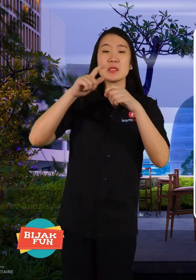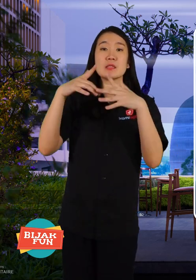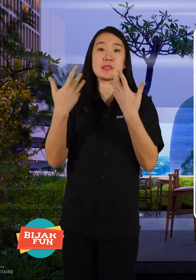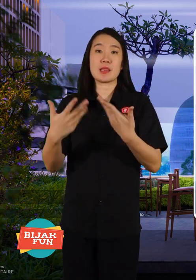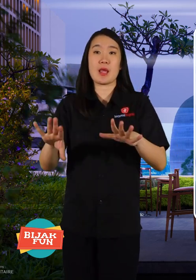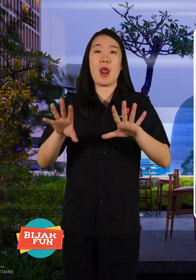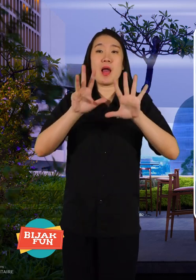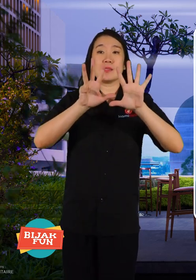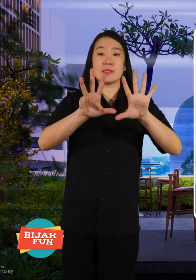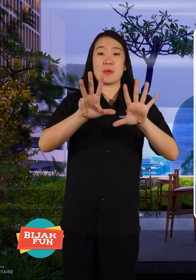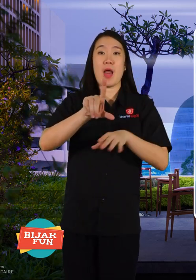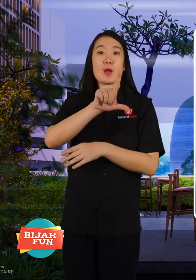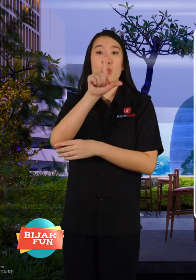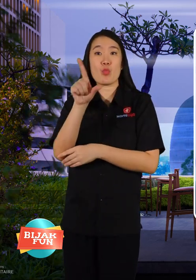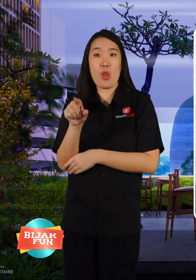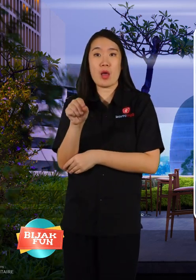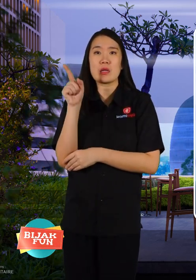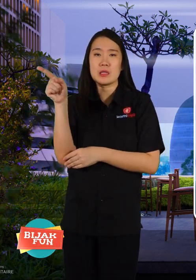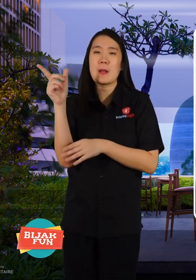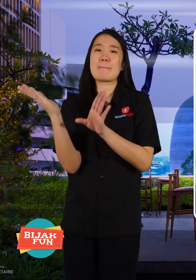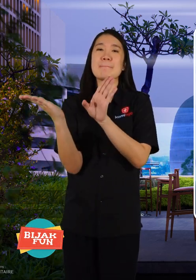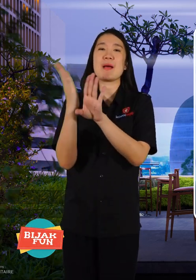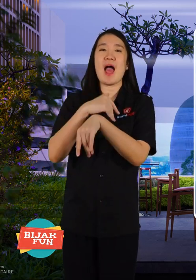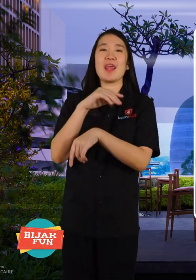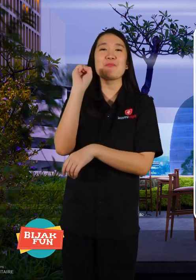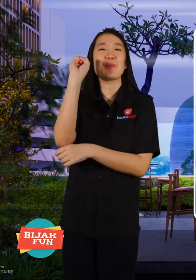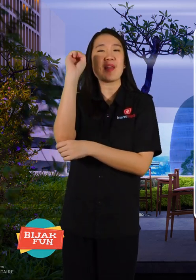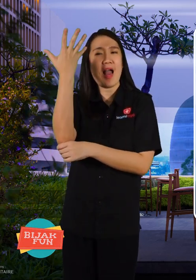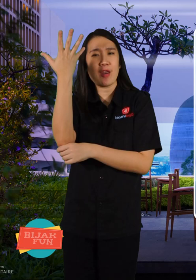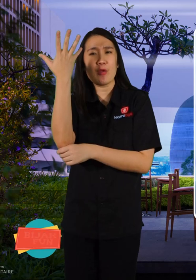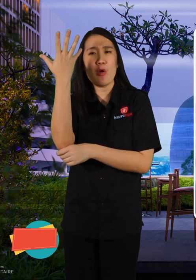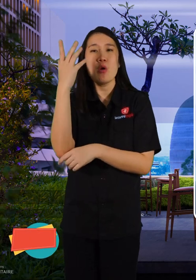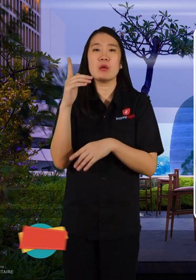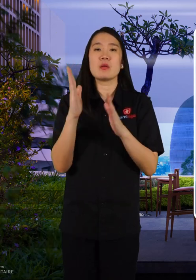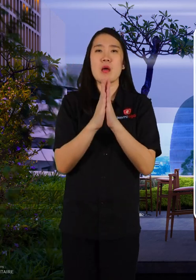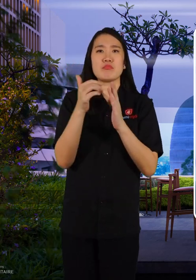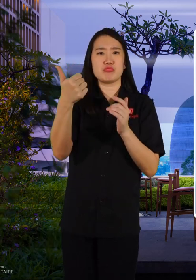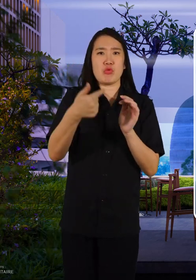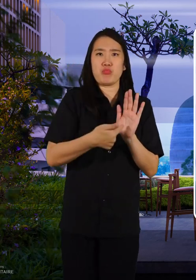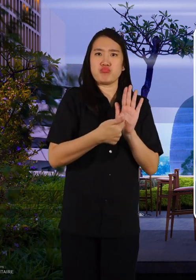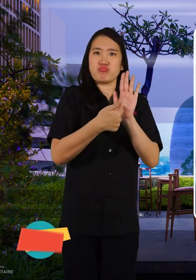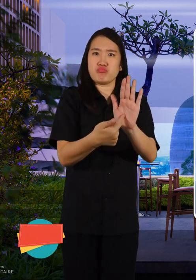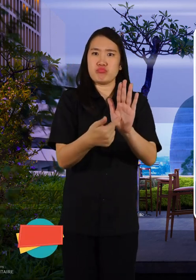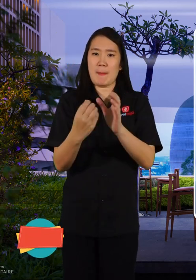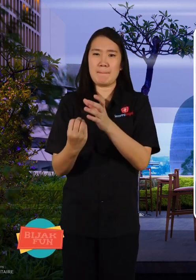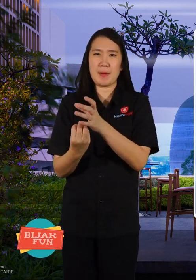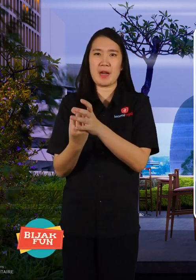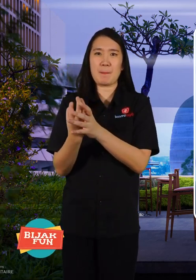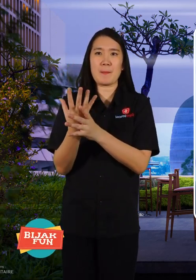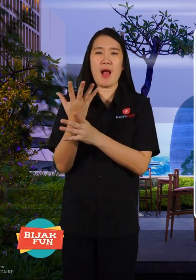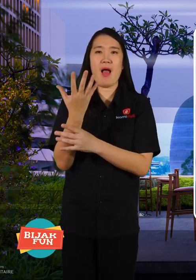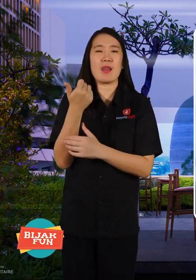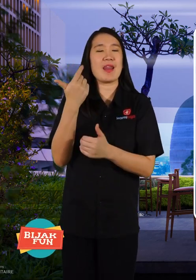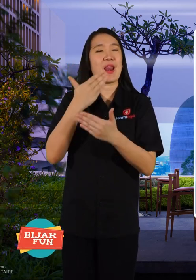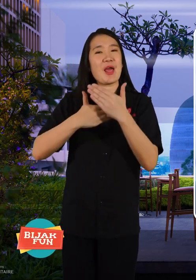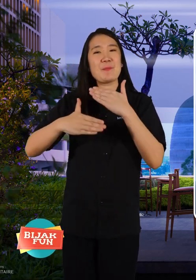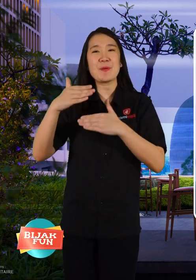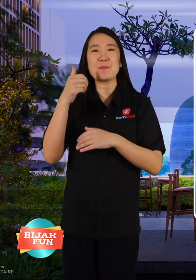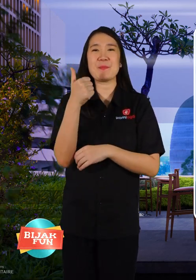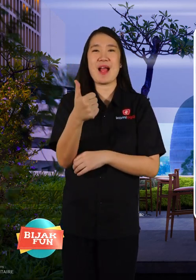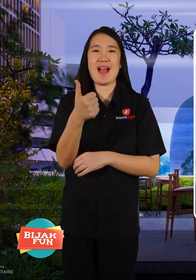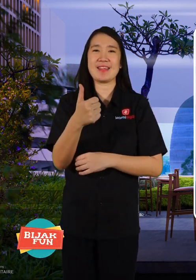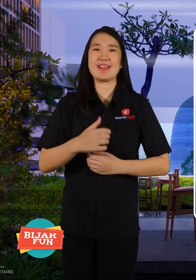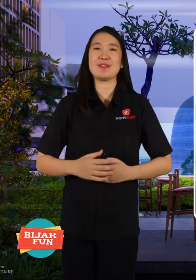After 9 months he returned to Manado and show better progress.